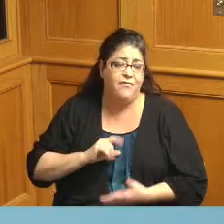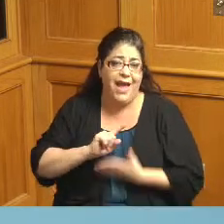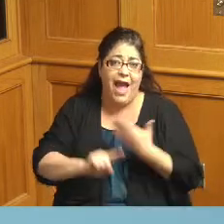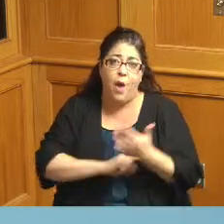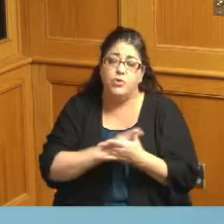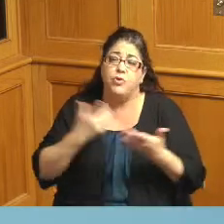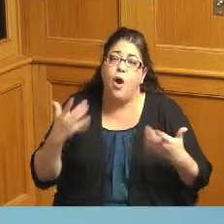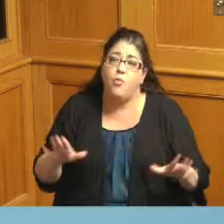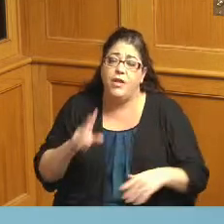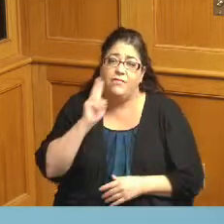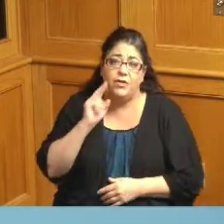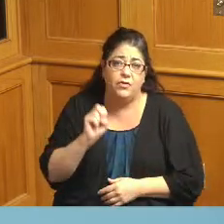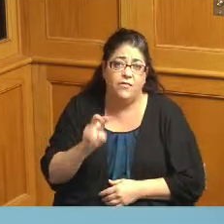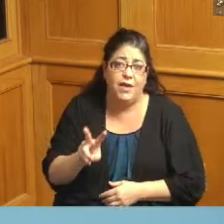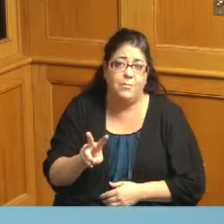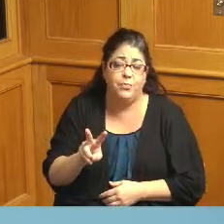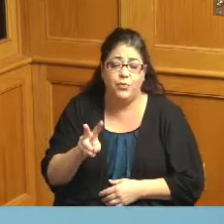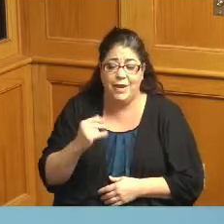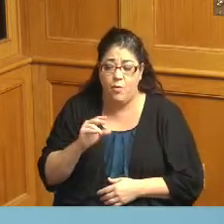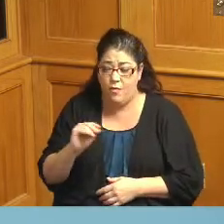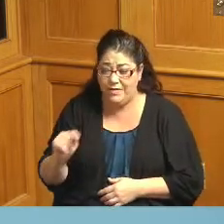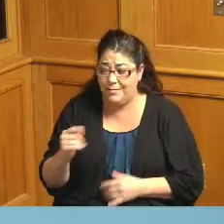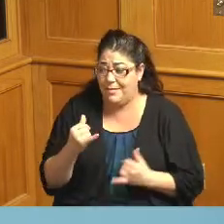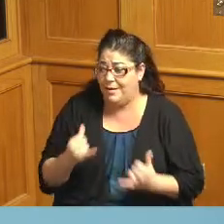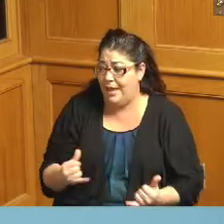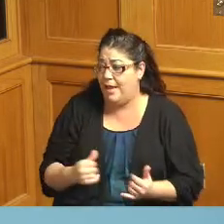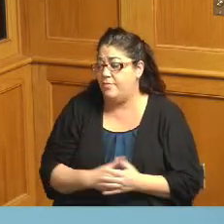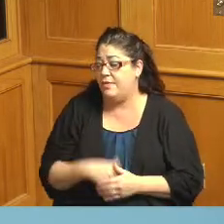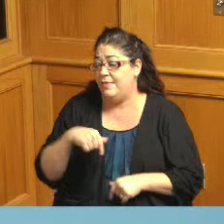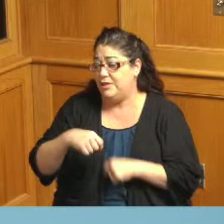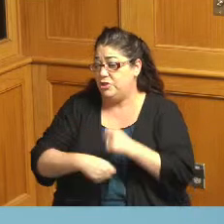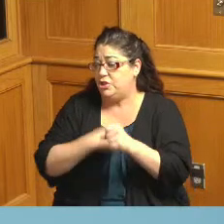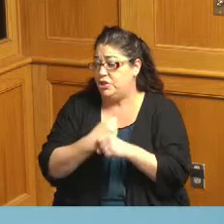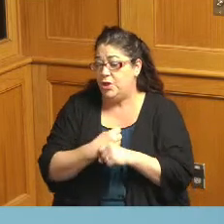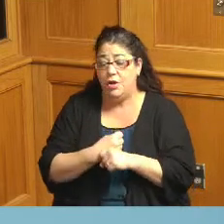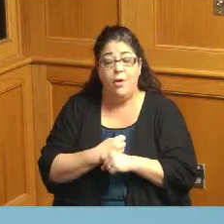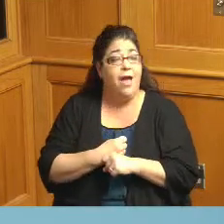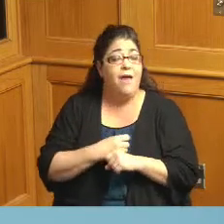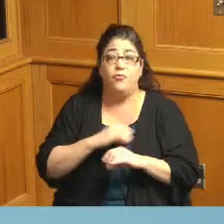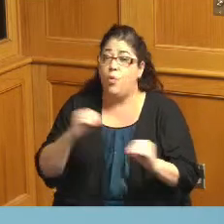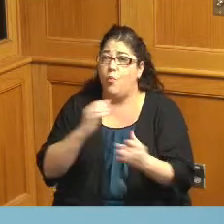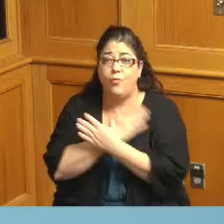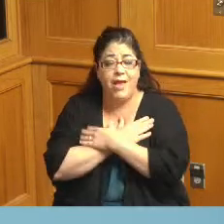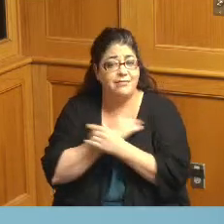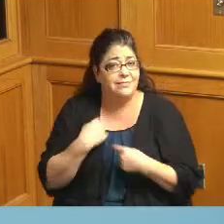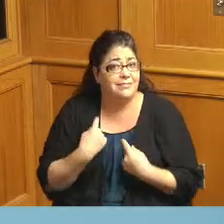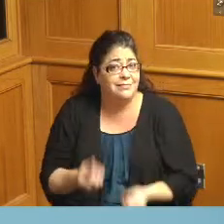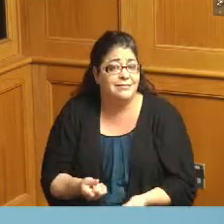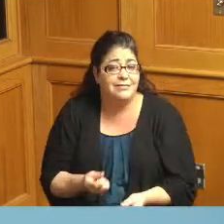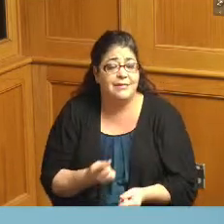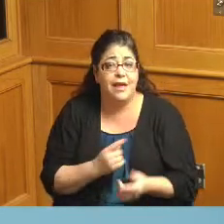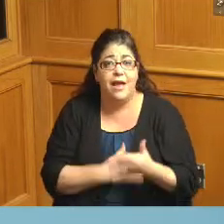for the November election now this year there's been no break we've we had a primary election in